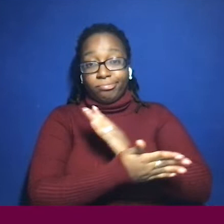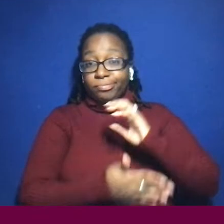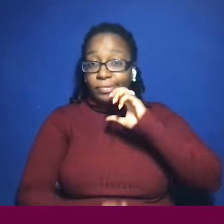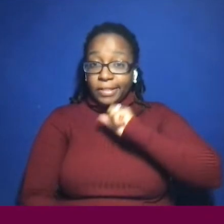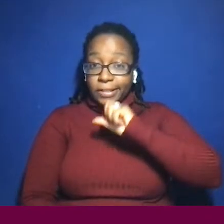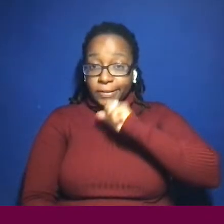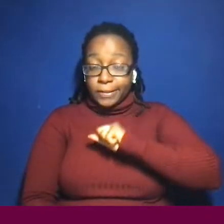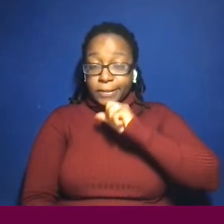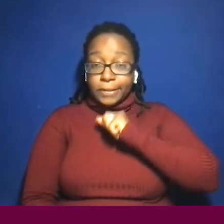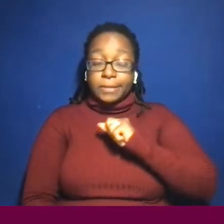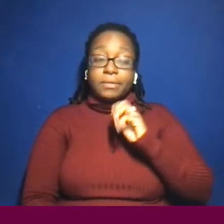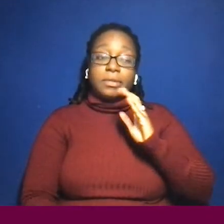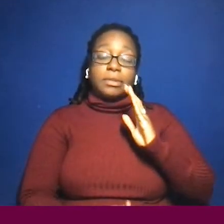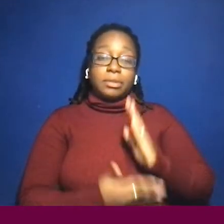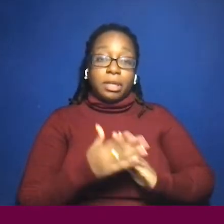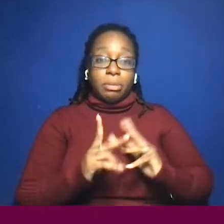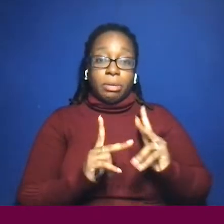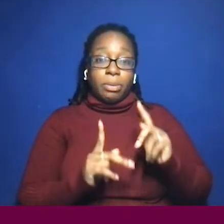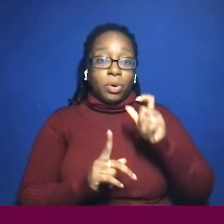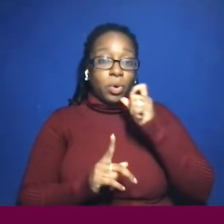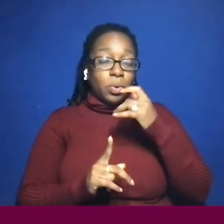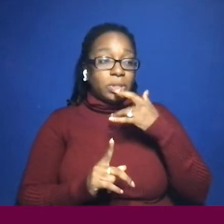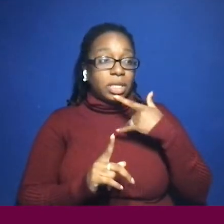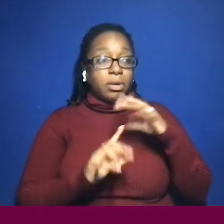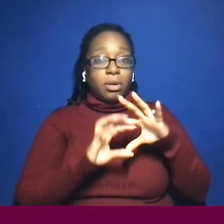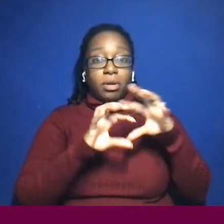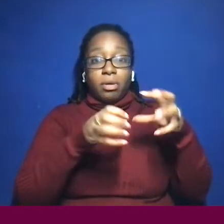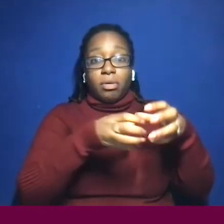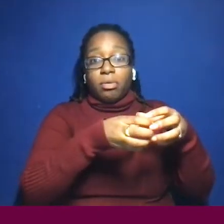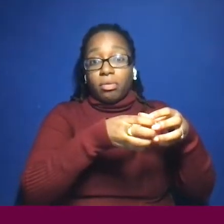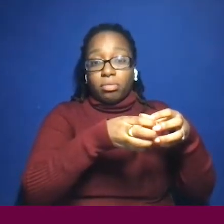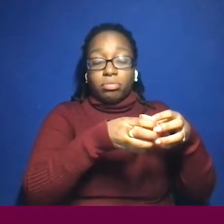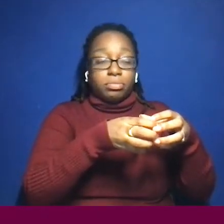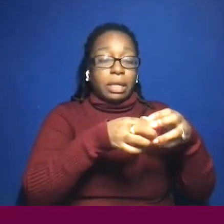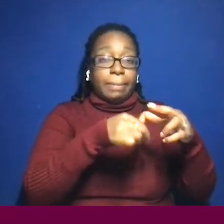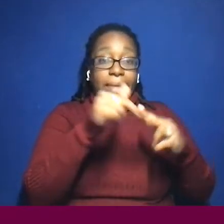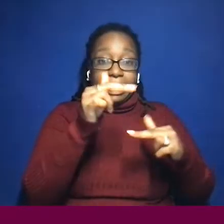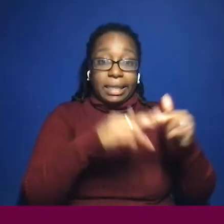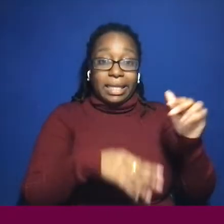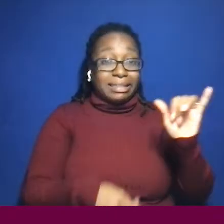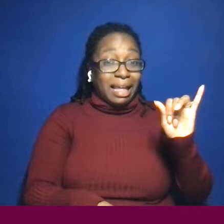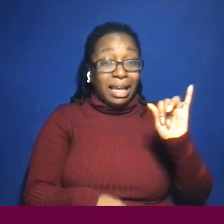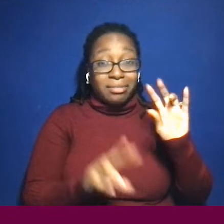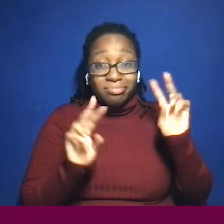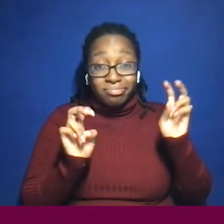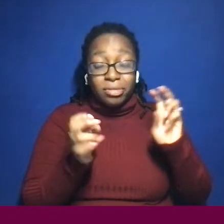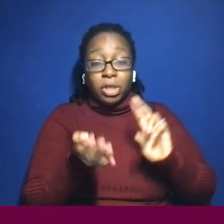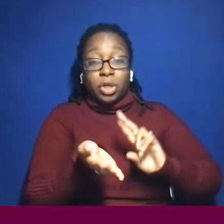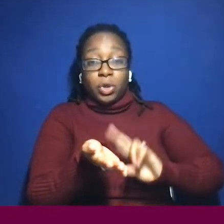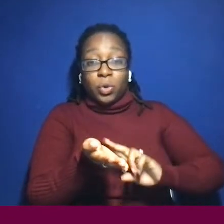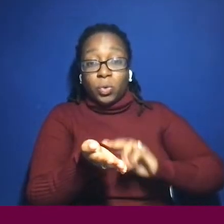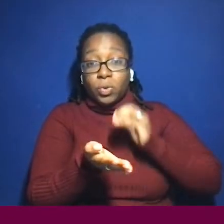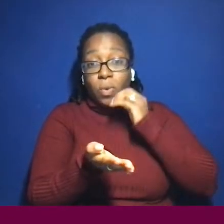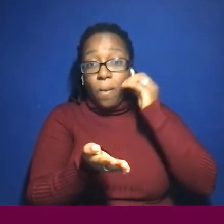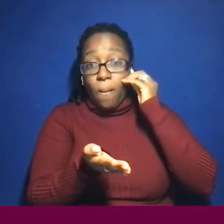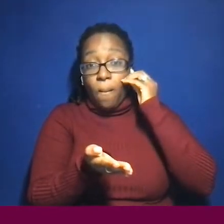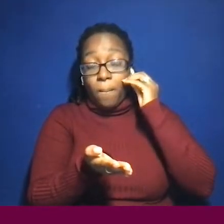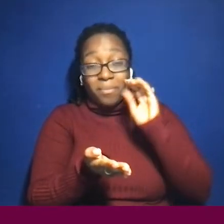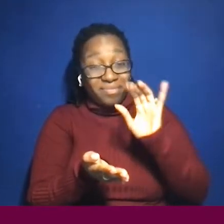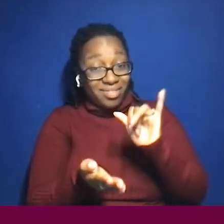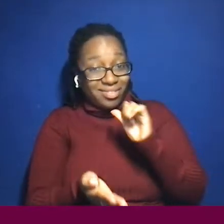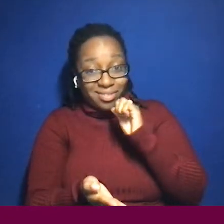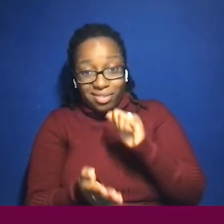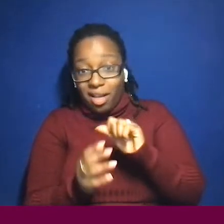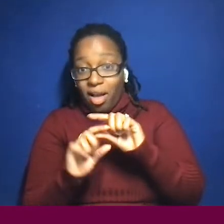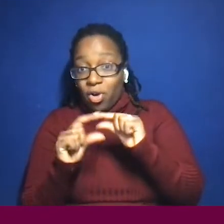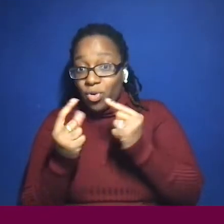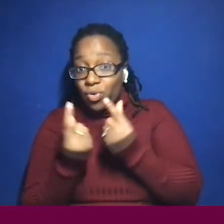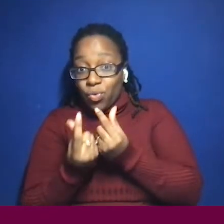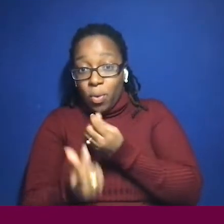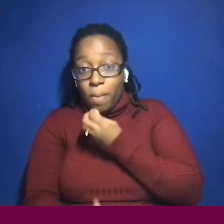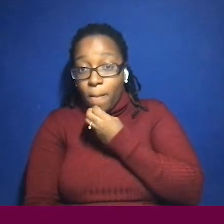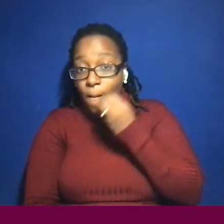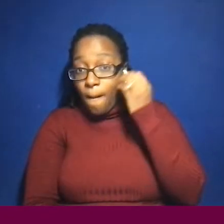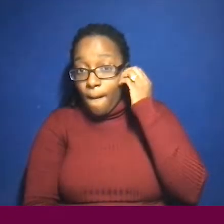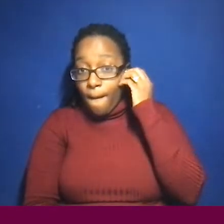facilities, just in nursing homes, and we're not counting group homes, we're not counting carceral